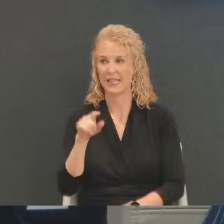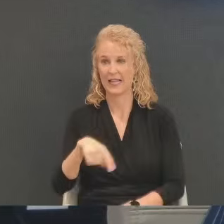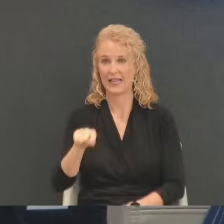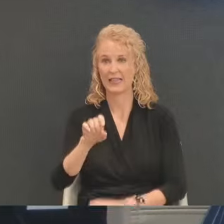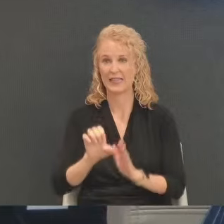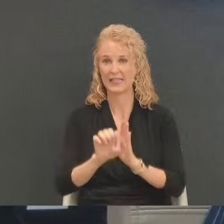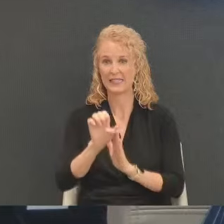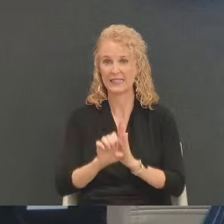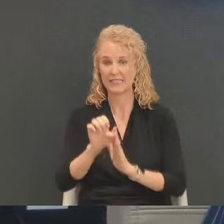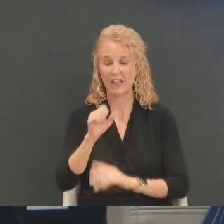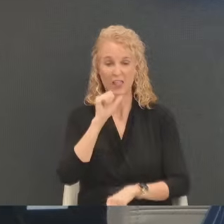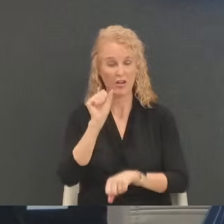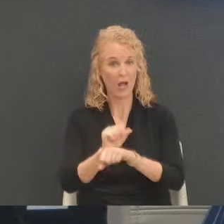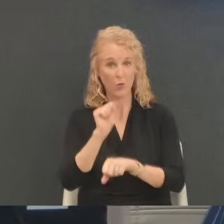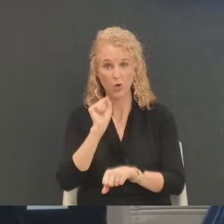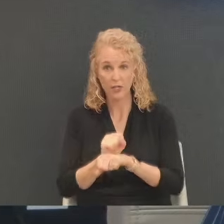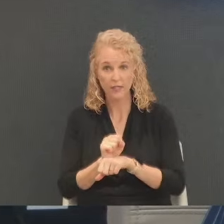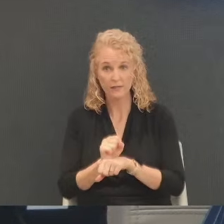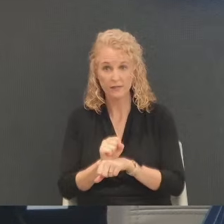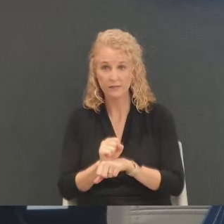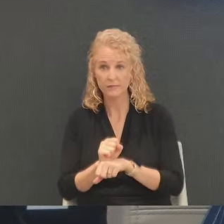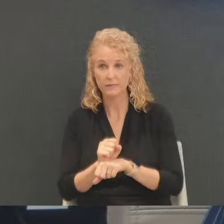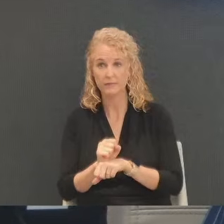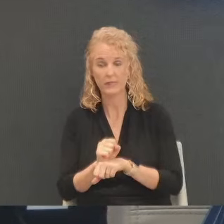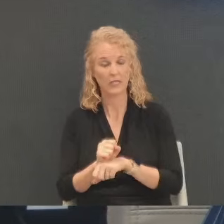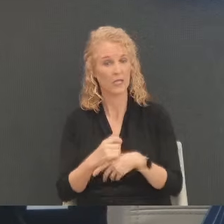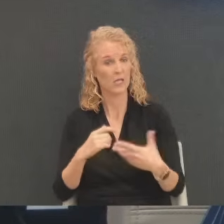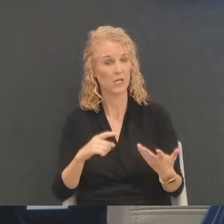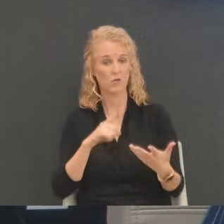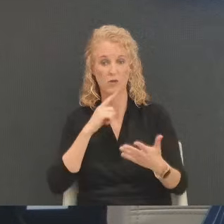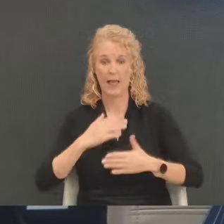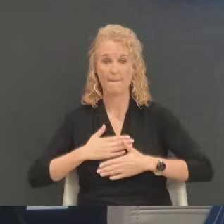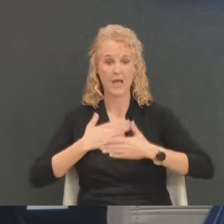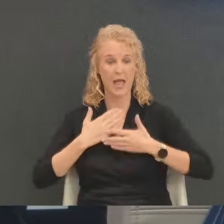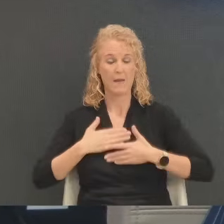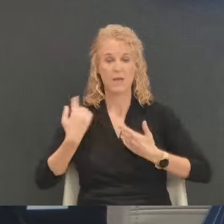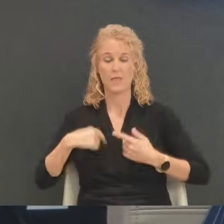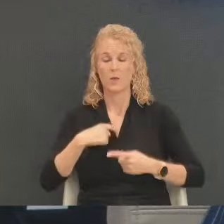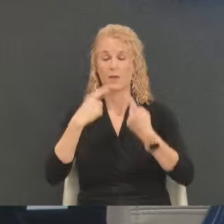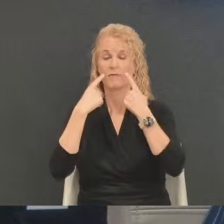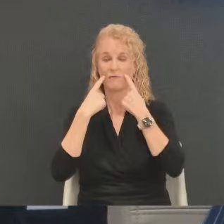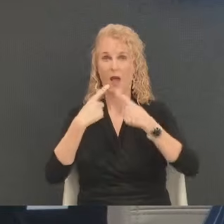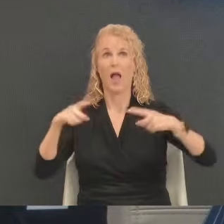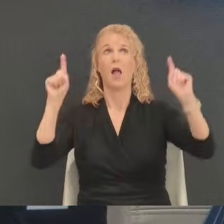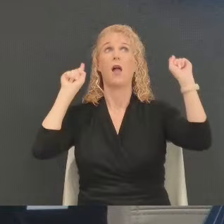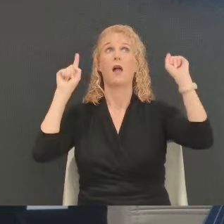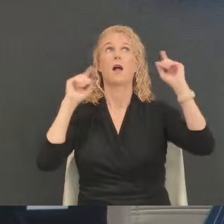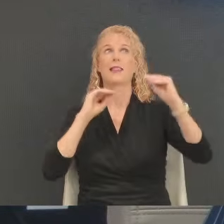not been working. And so, I'm glad that you we're going to finally take care of it. What I wanted